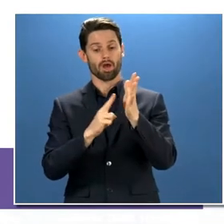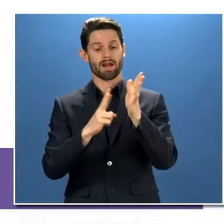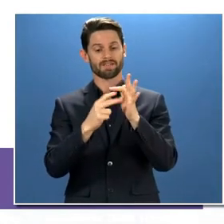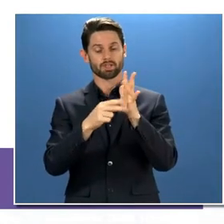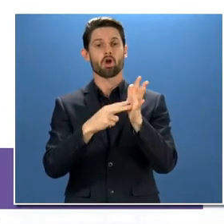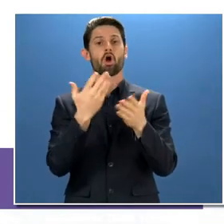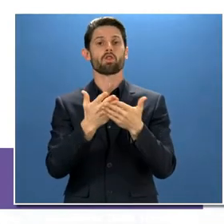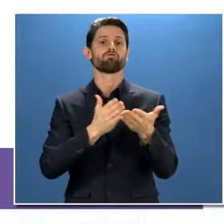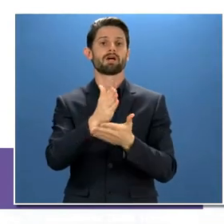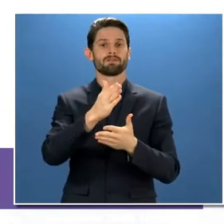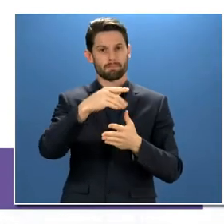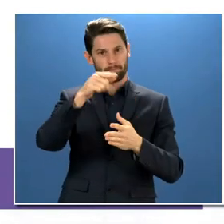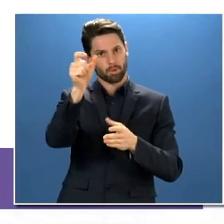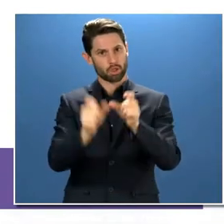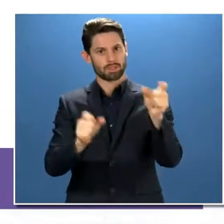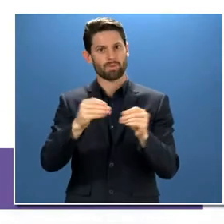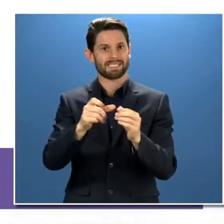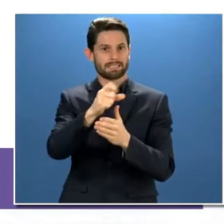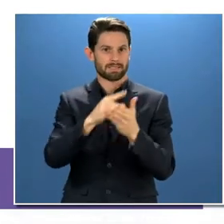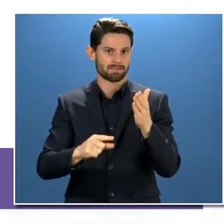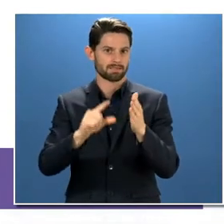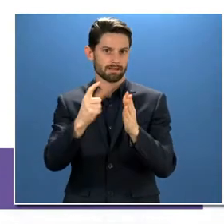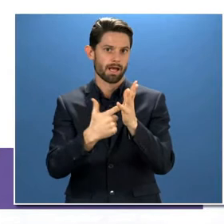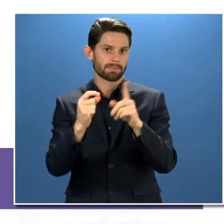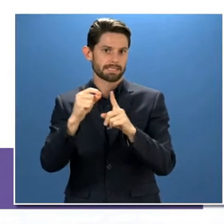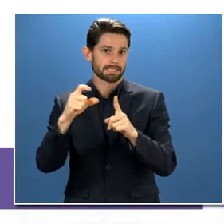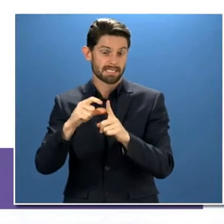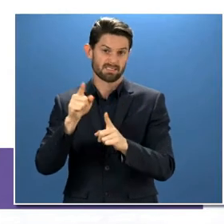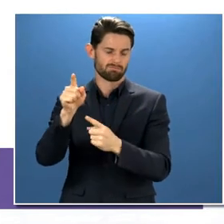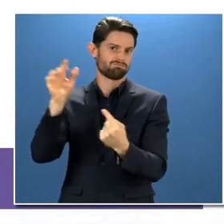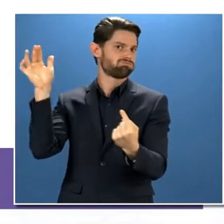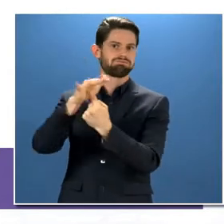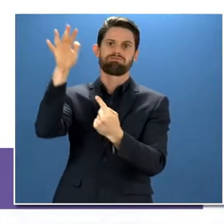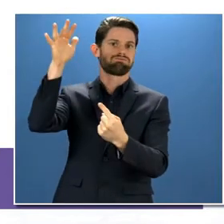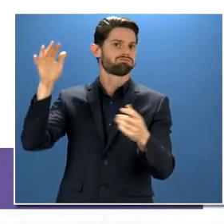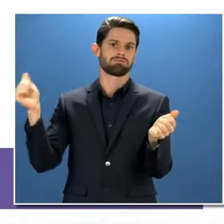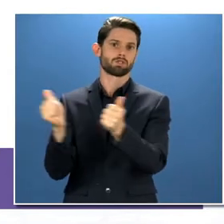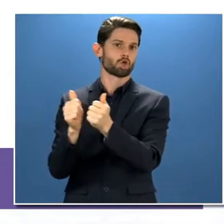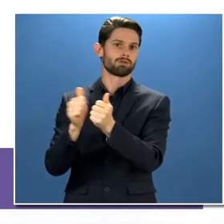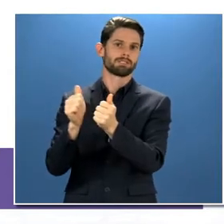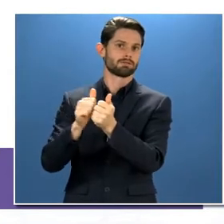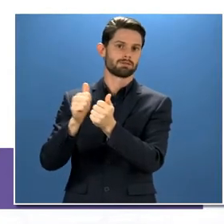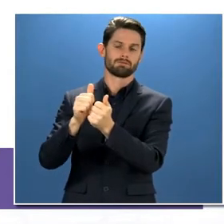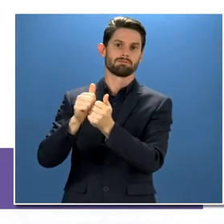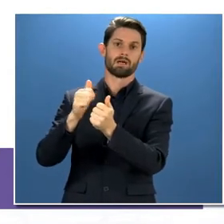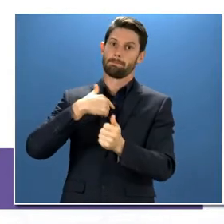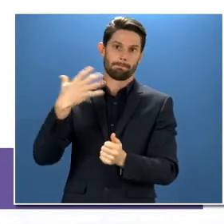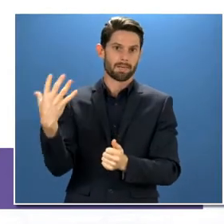is, in a sense, the primary document from which I need to refer to